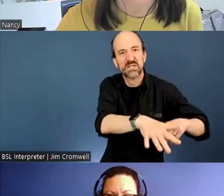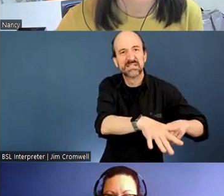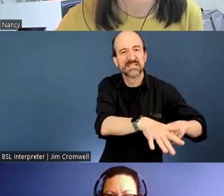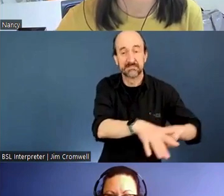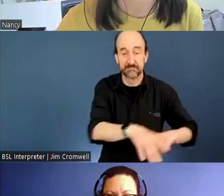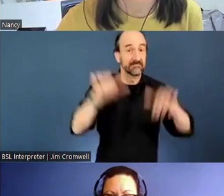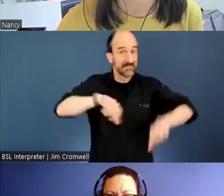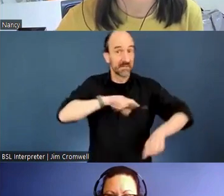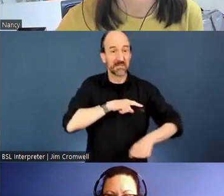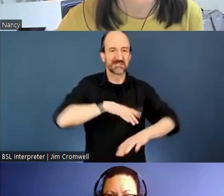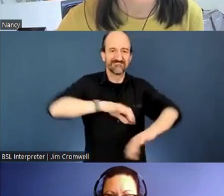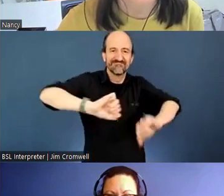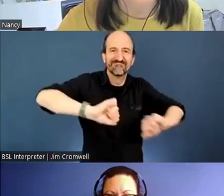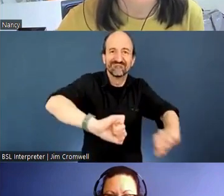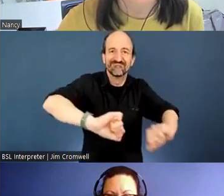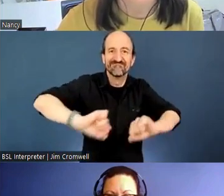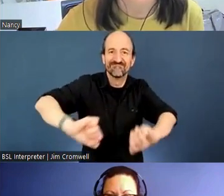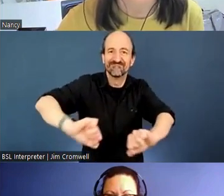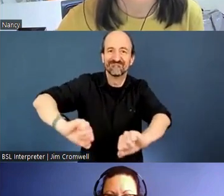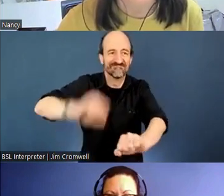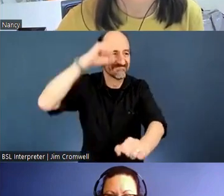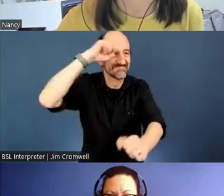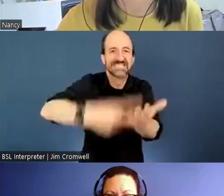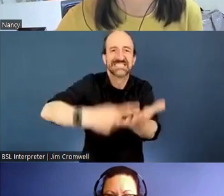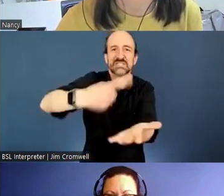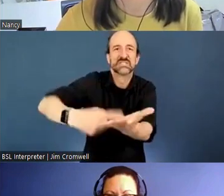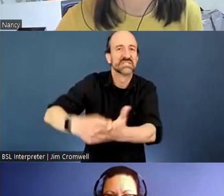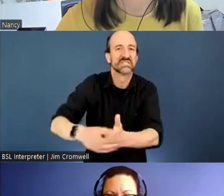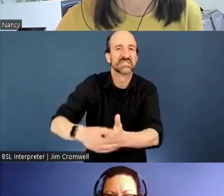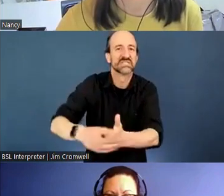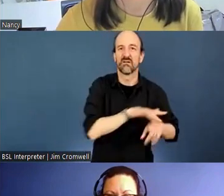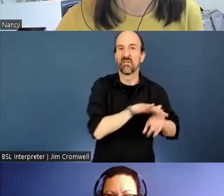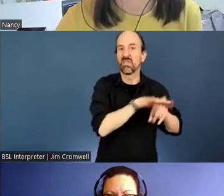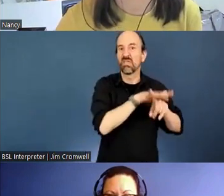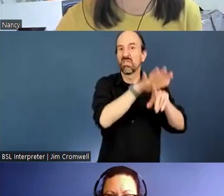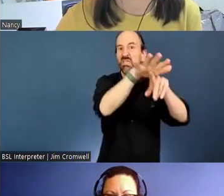is making collaboratively those decisions and those directly